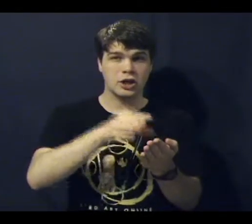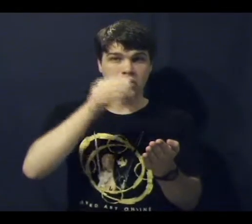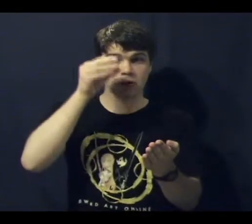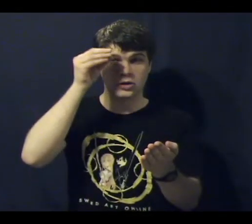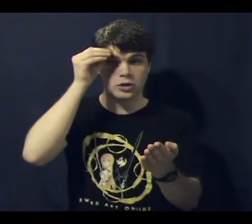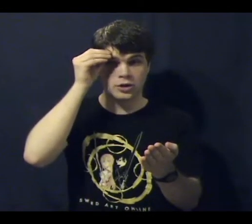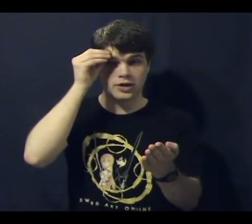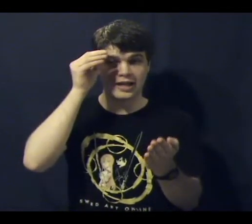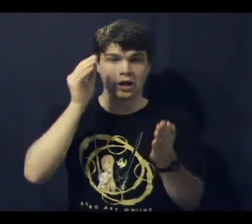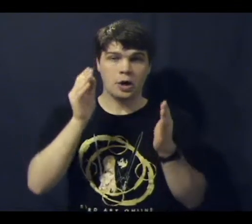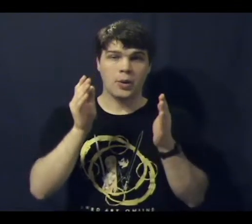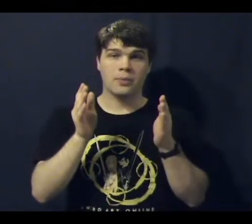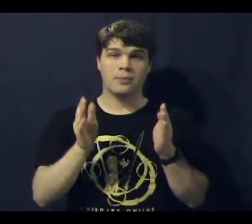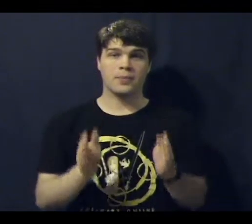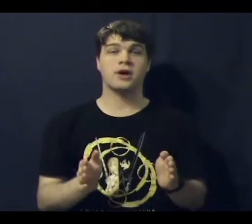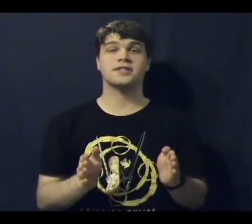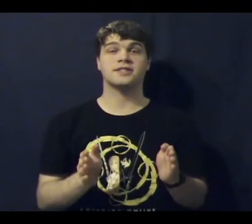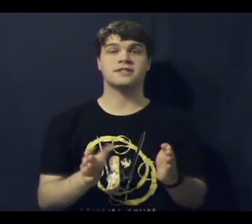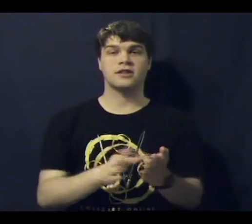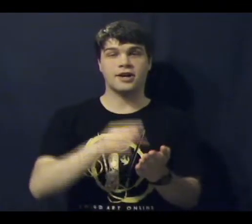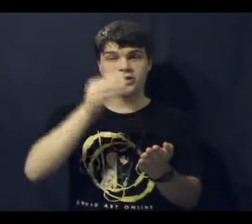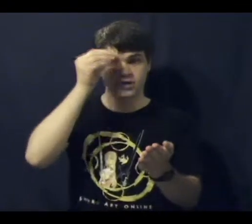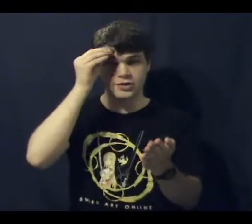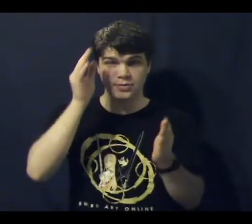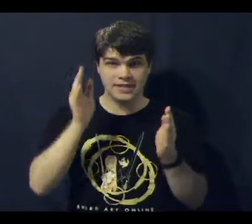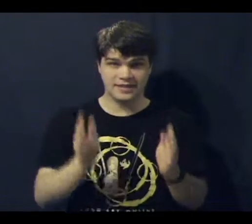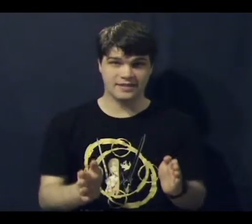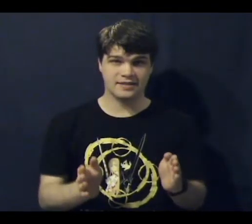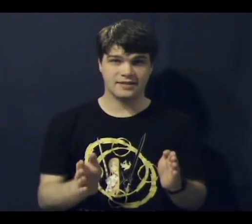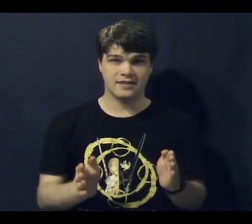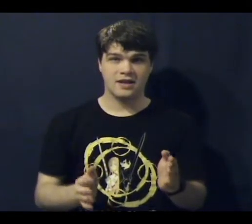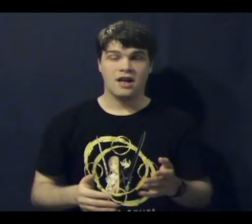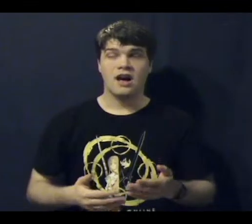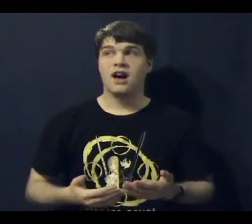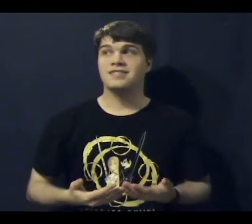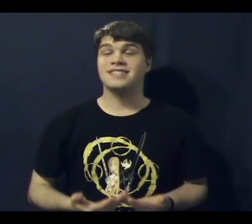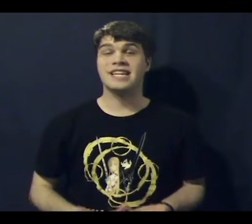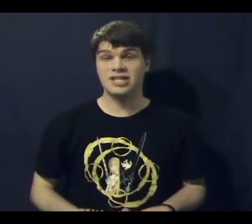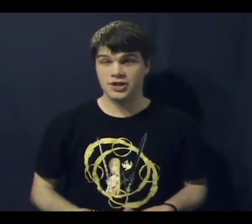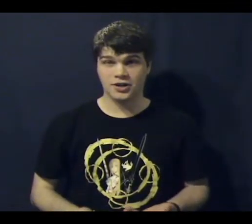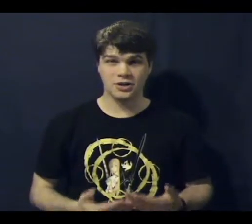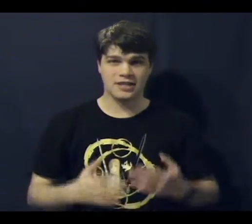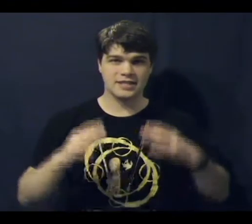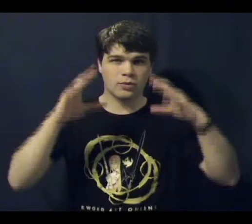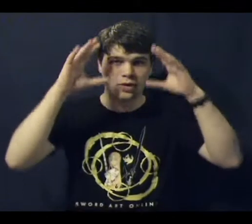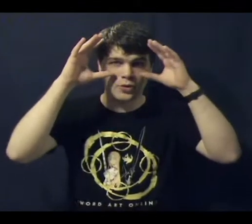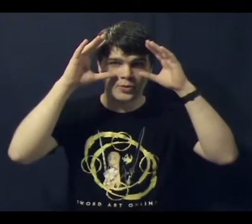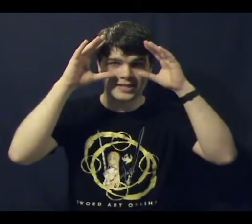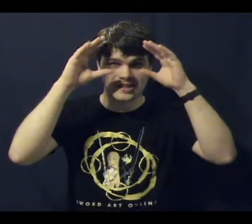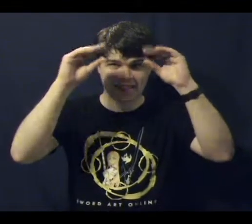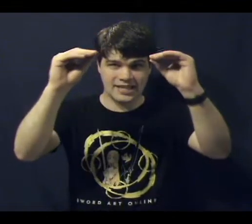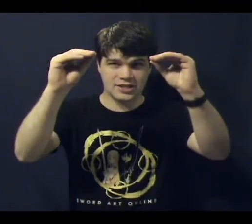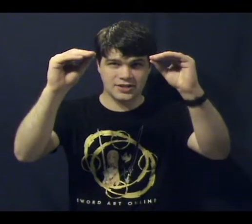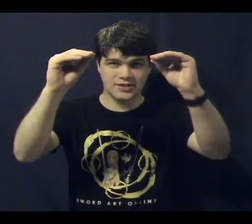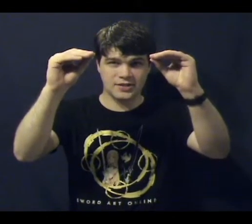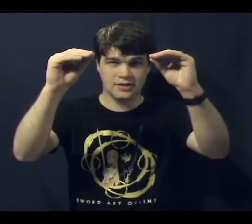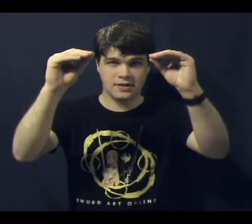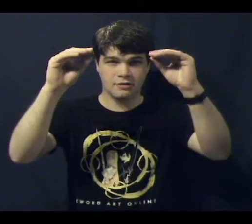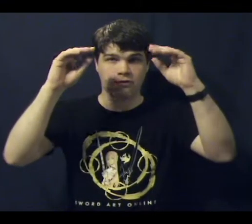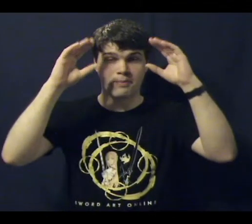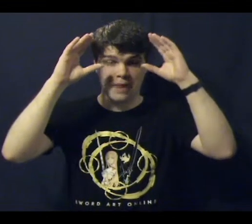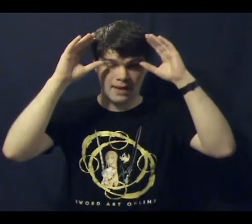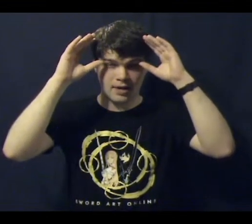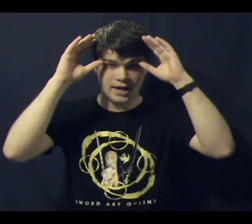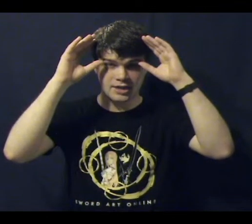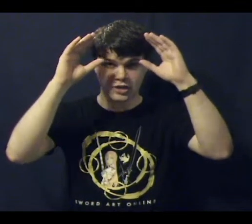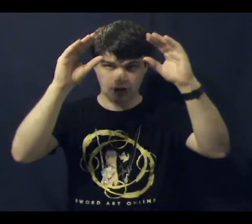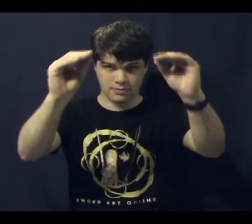learning person. A student. A teacher is someone who teaches, from my mind to your mind,